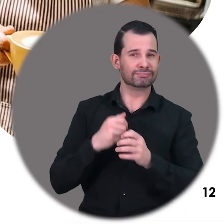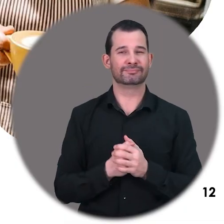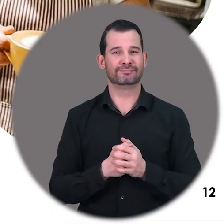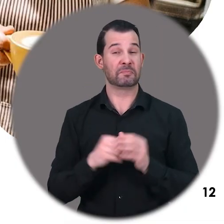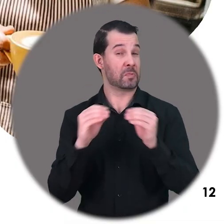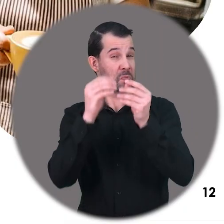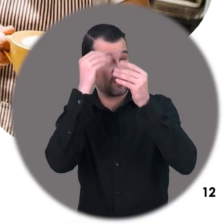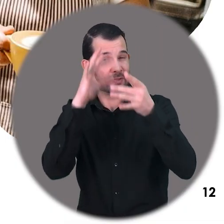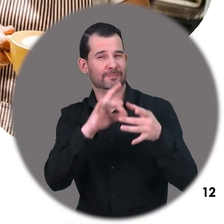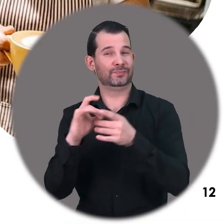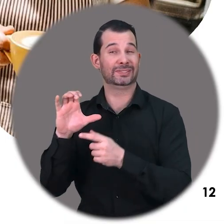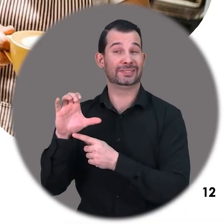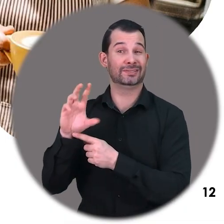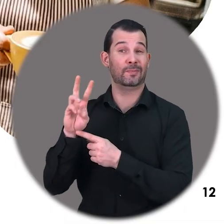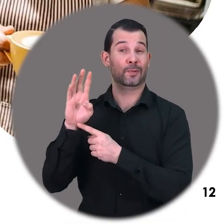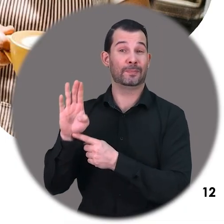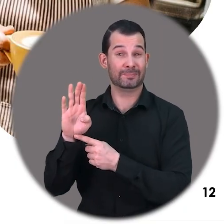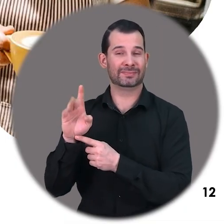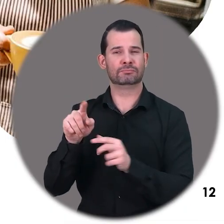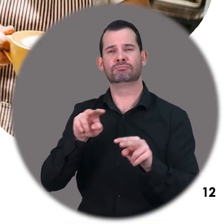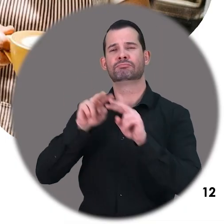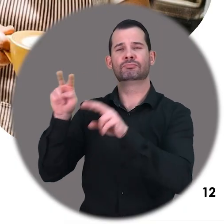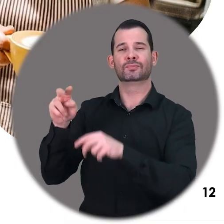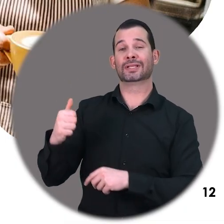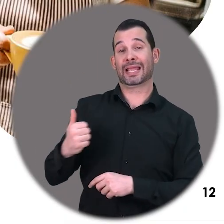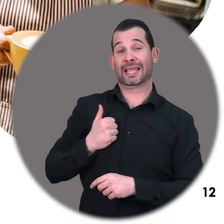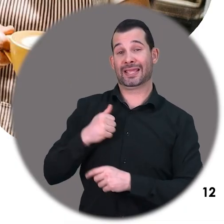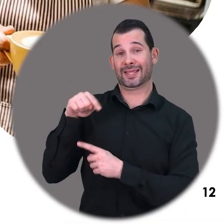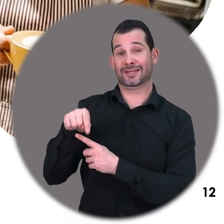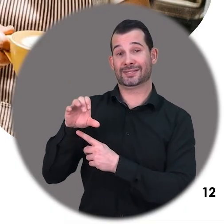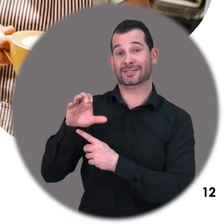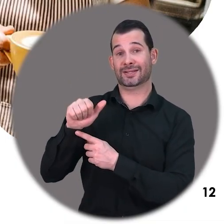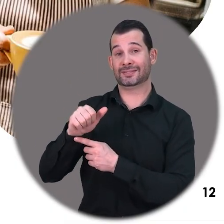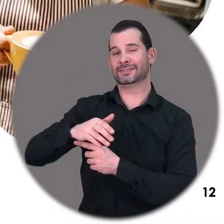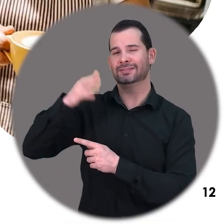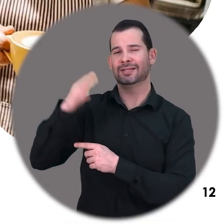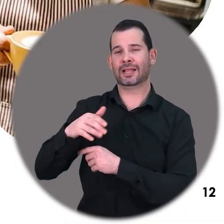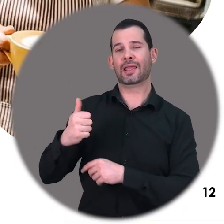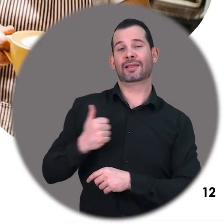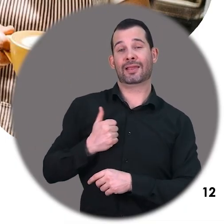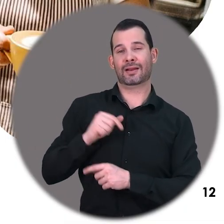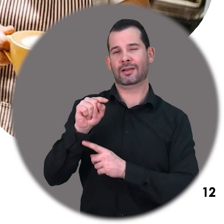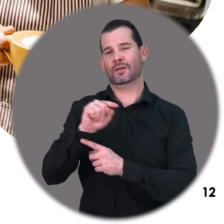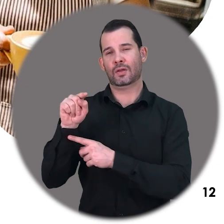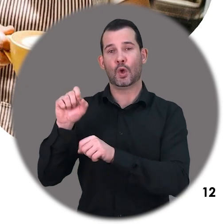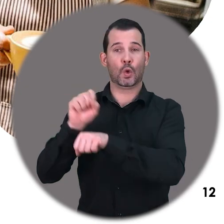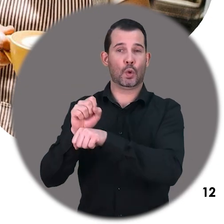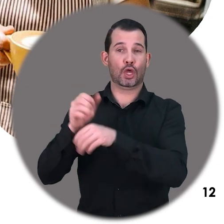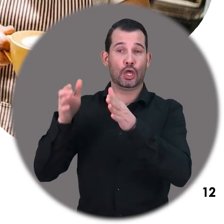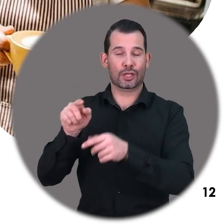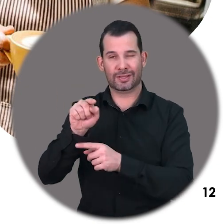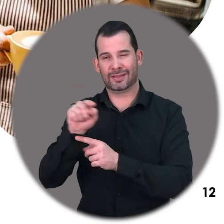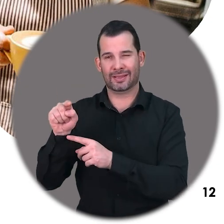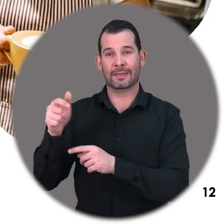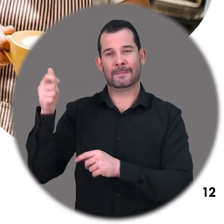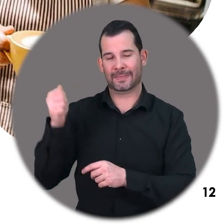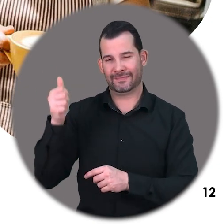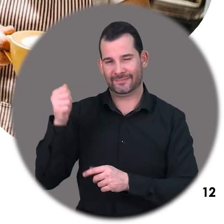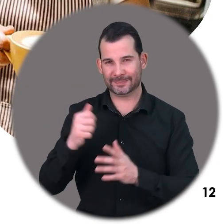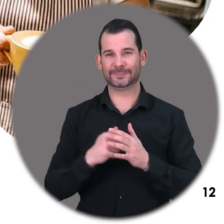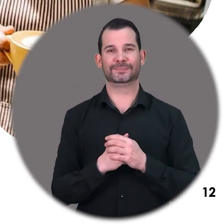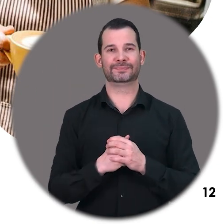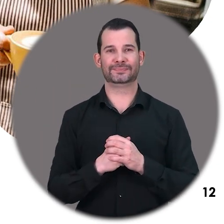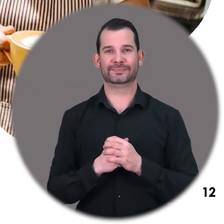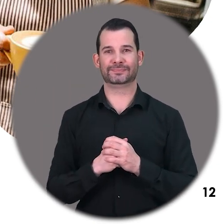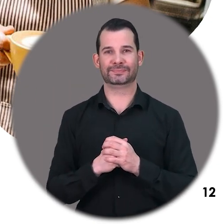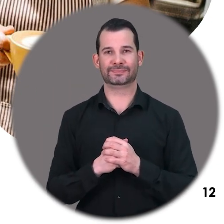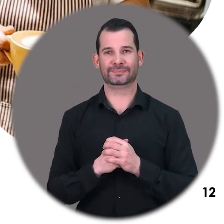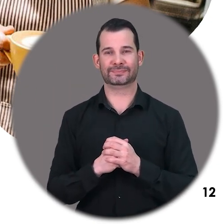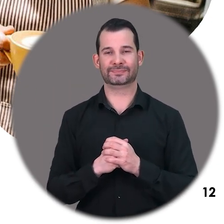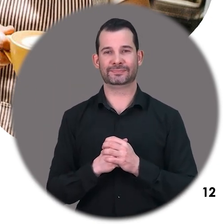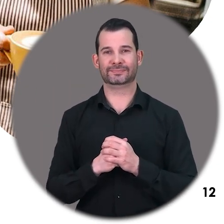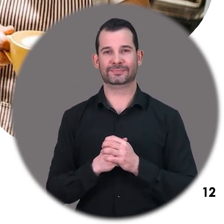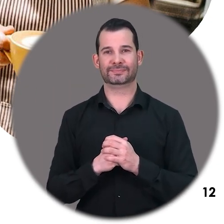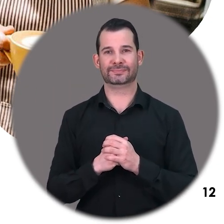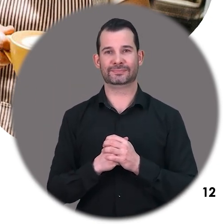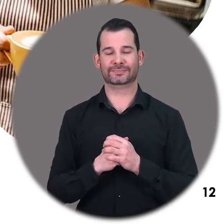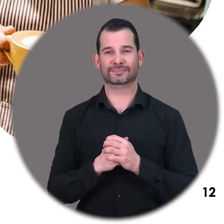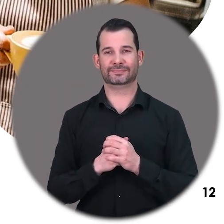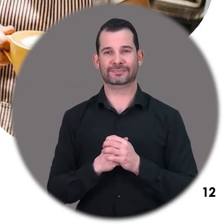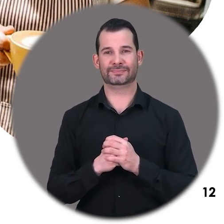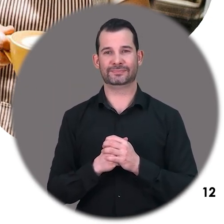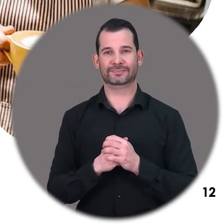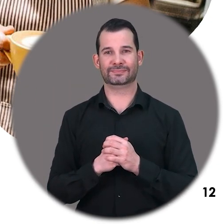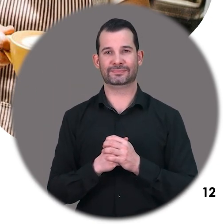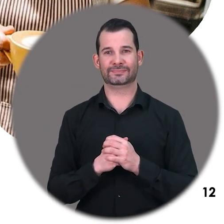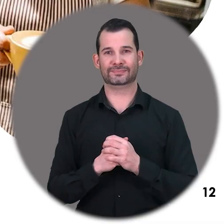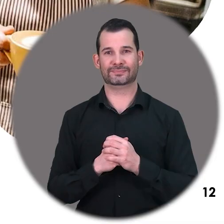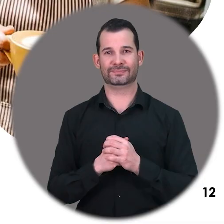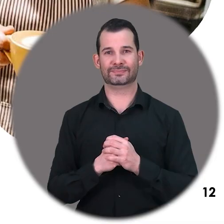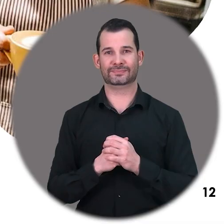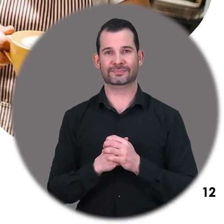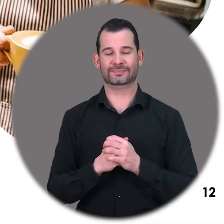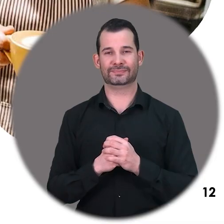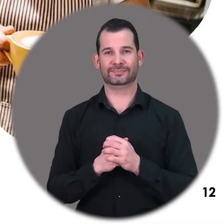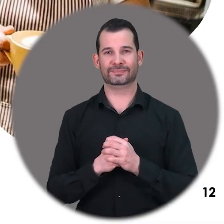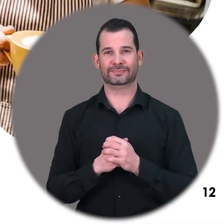For more information on the CWB, go to canada.ca/canada-workers-benefit